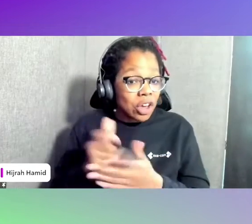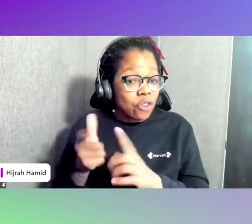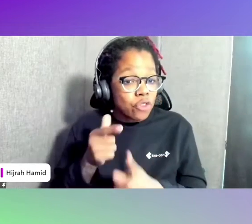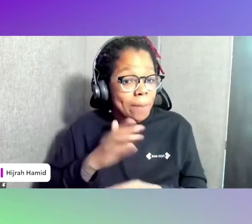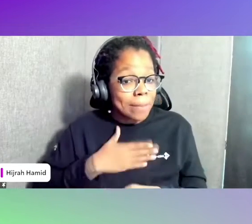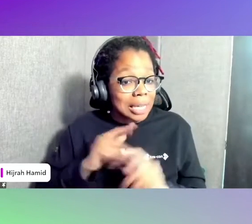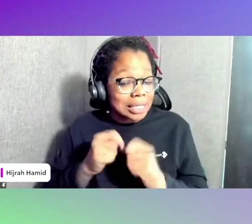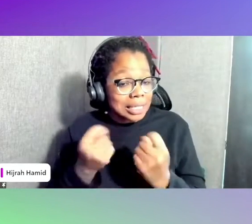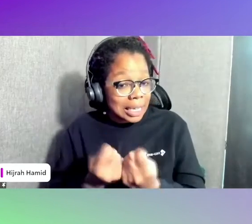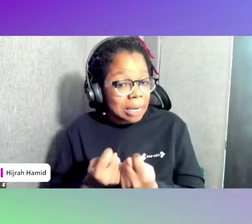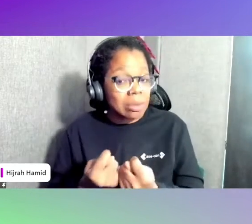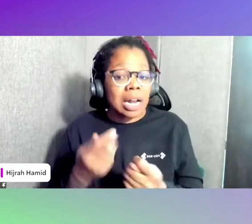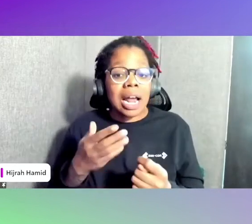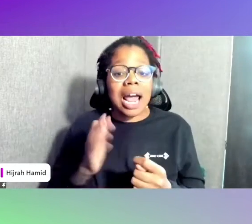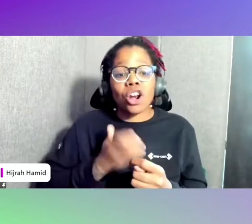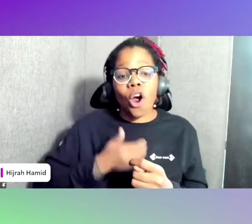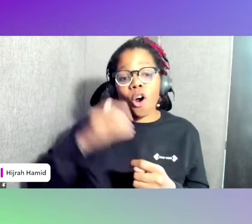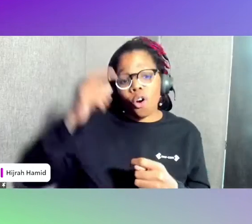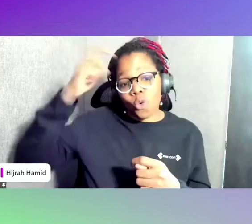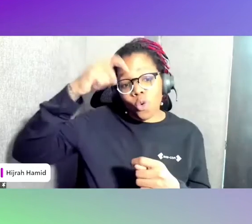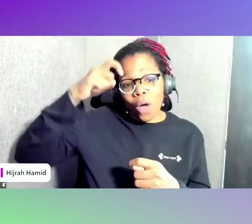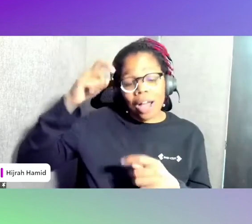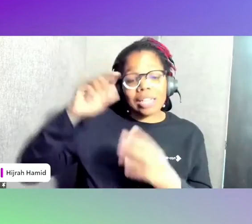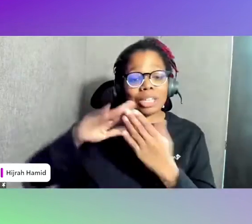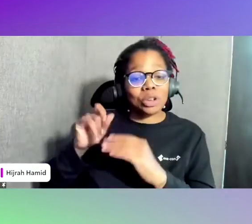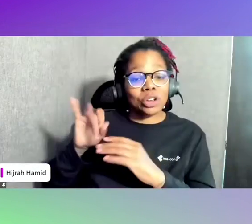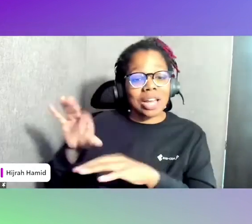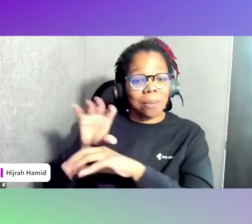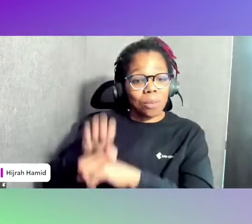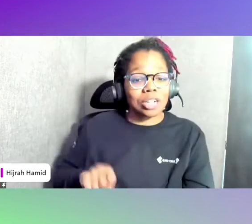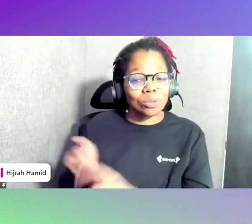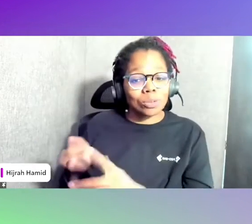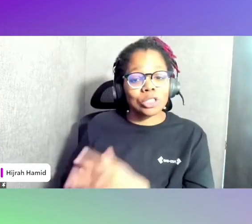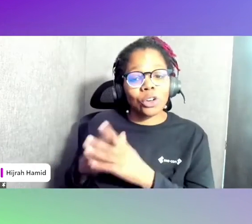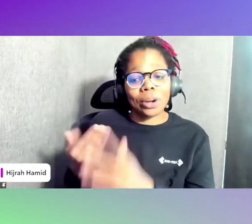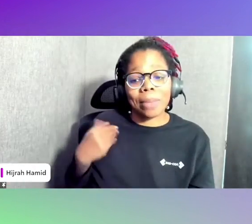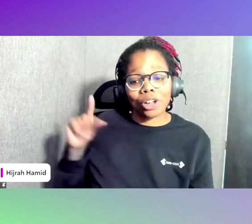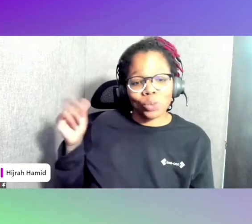dimensions lab with internal in nypl innovation a grant,